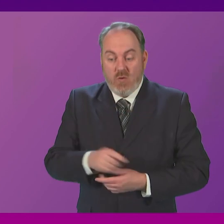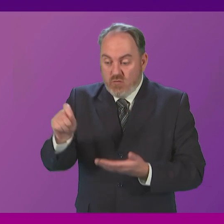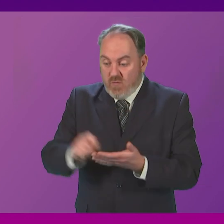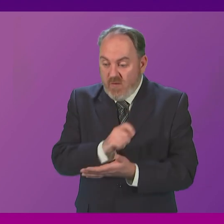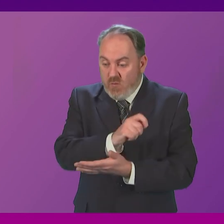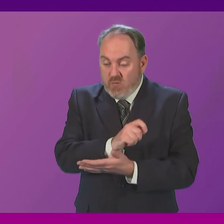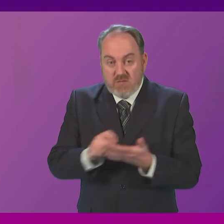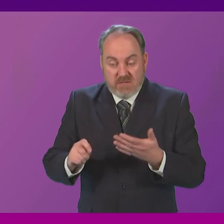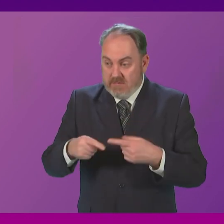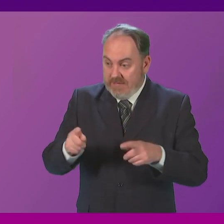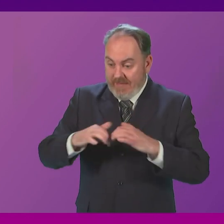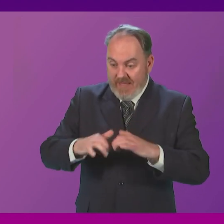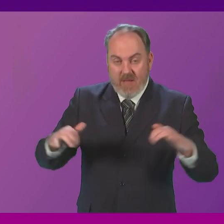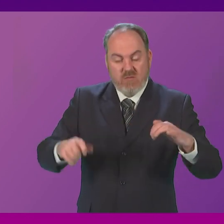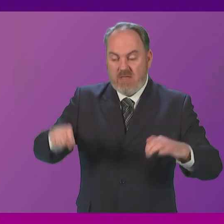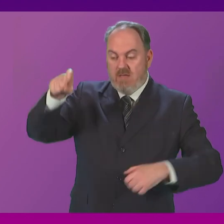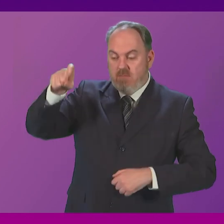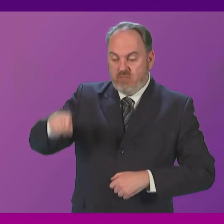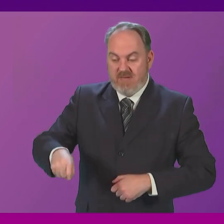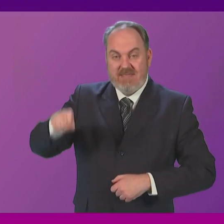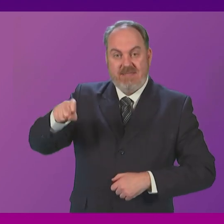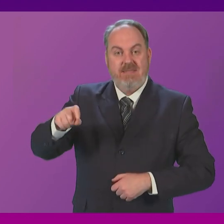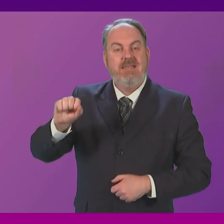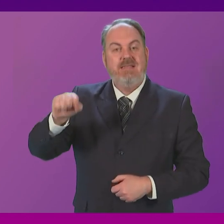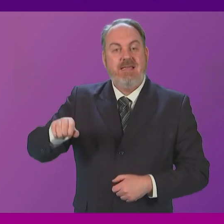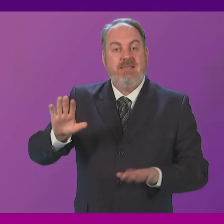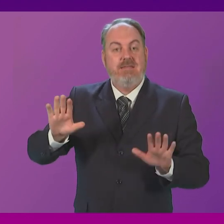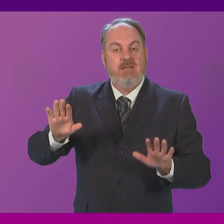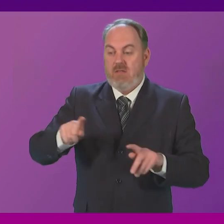vote, by voting yes. No other members should vote.